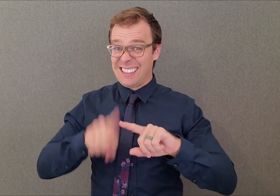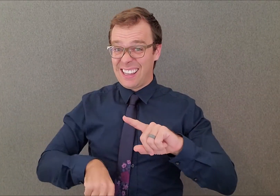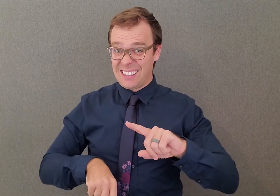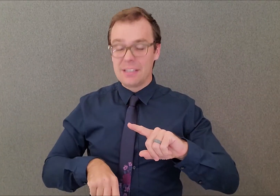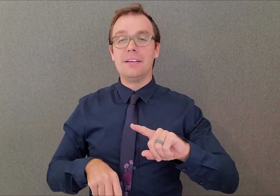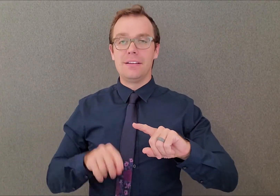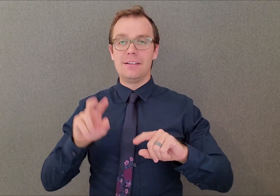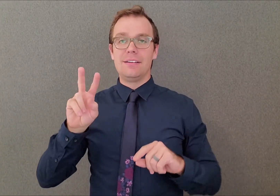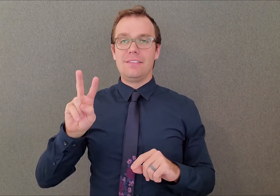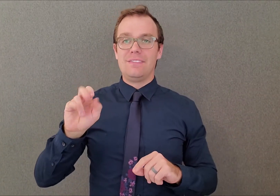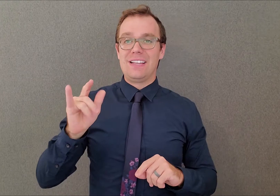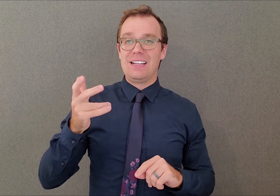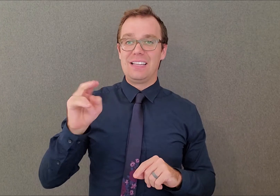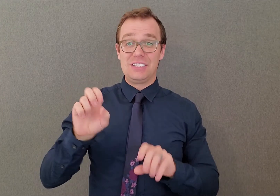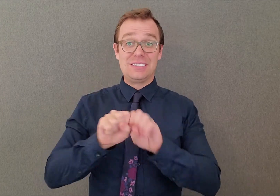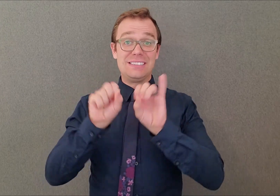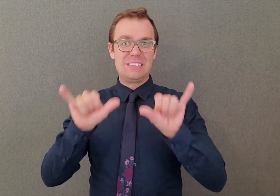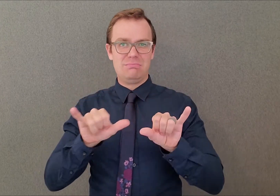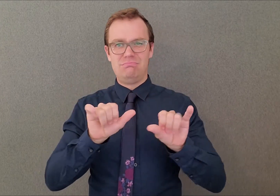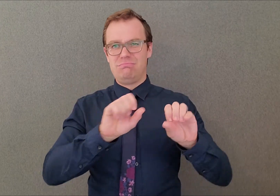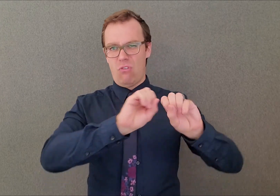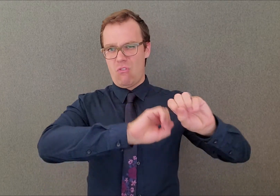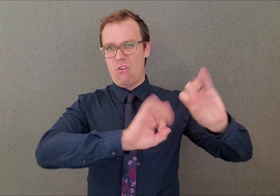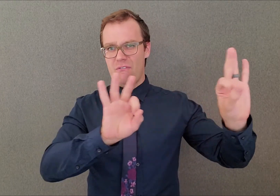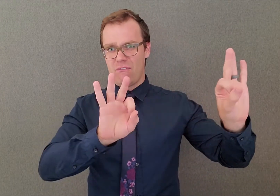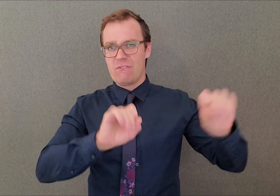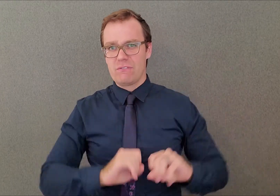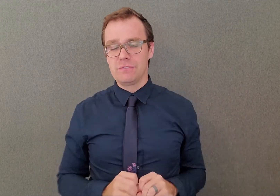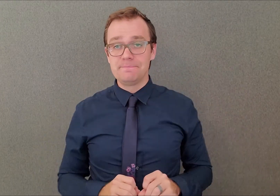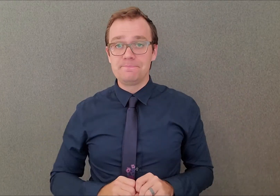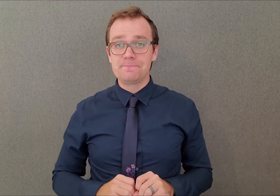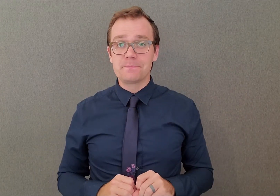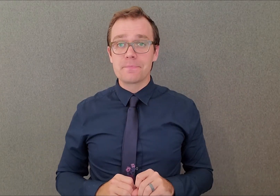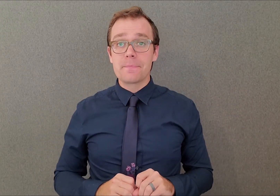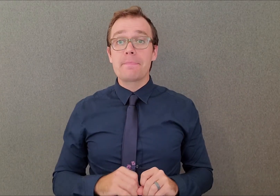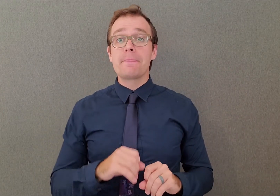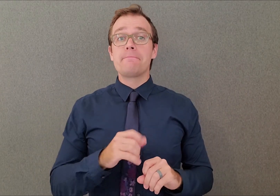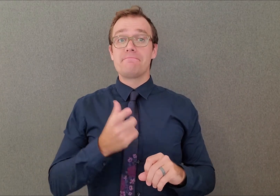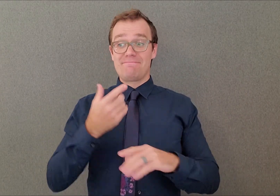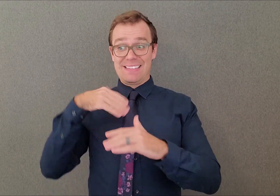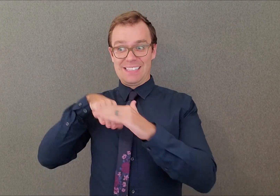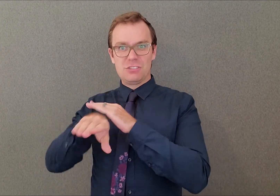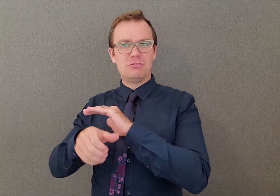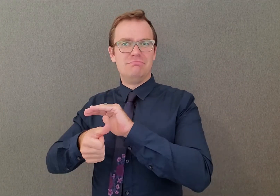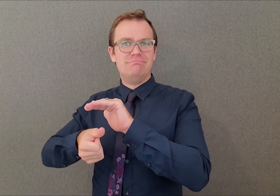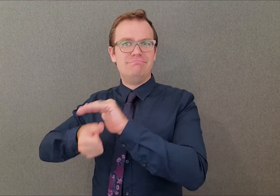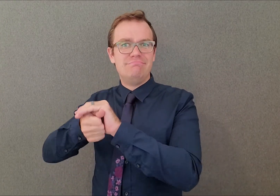ventilation systems should be turned off. Go into the pre-selected shelter room.